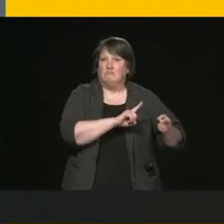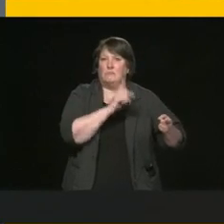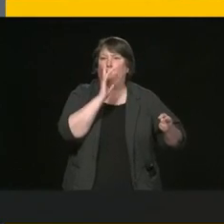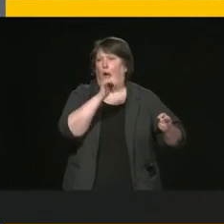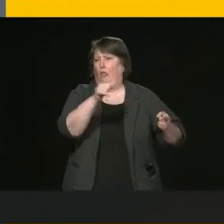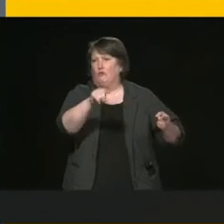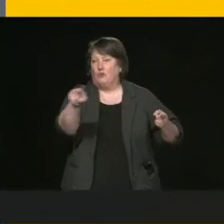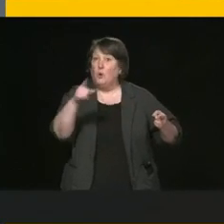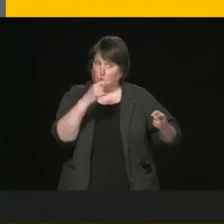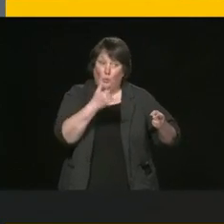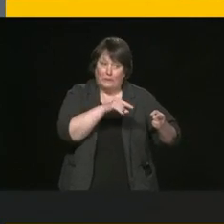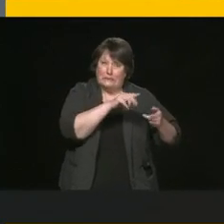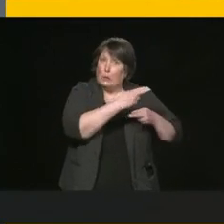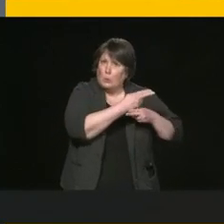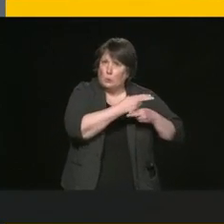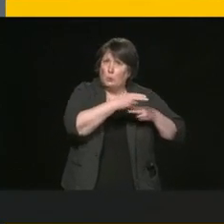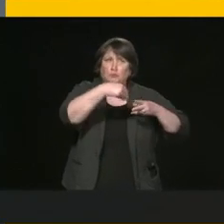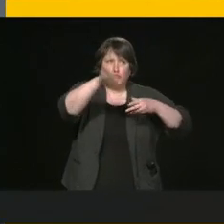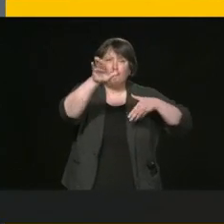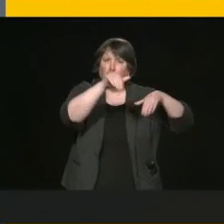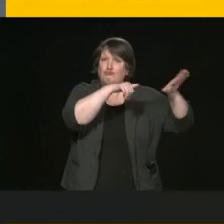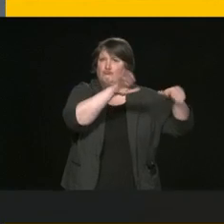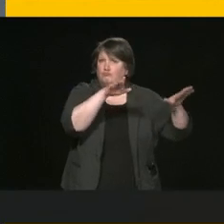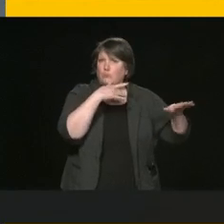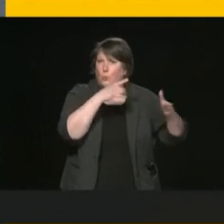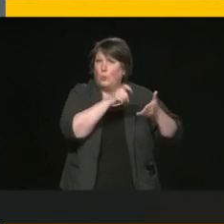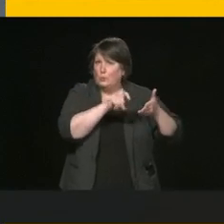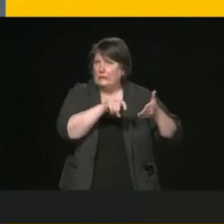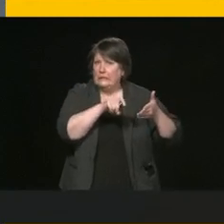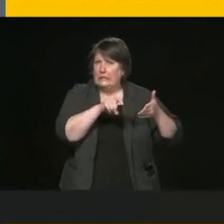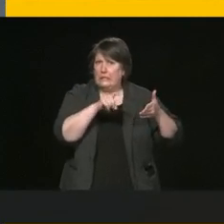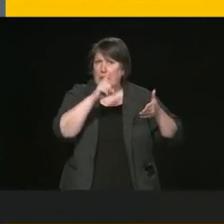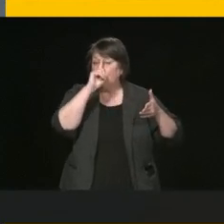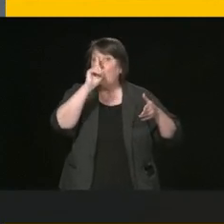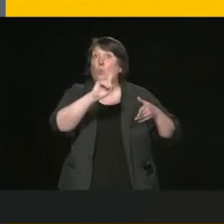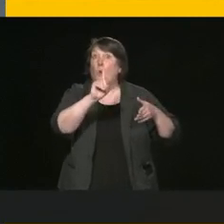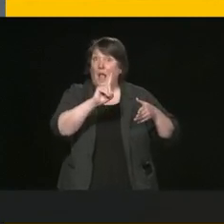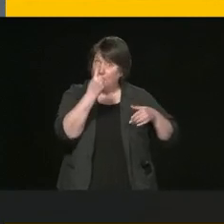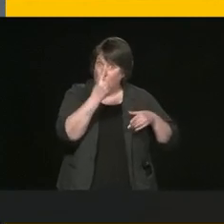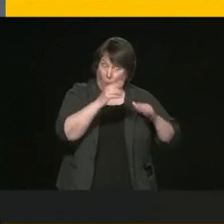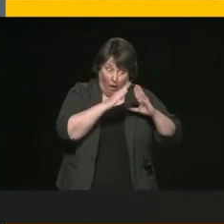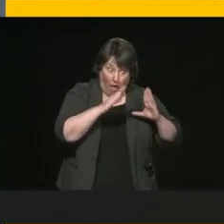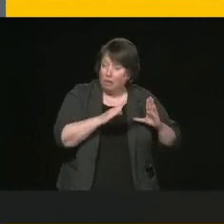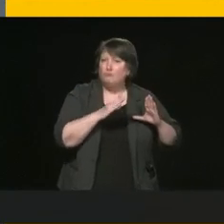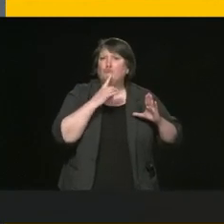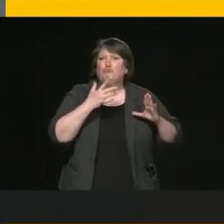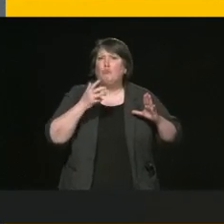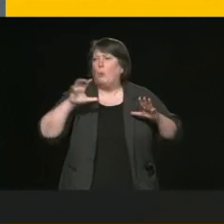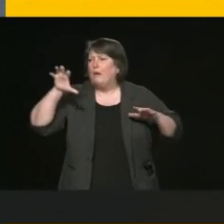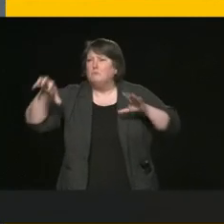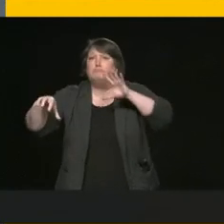BECAUSE OTHER PEOPLE CAN PROVIDE SOME OF THOSE, BUT WE STILL DEPLOY THEM AND THEY ARE